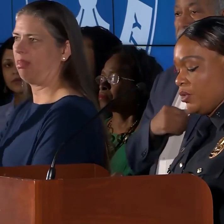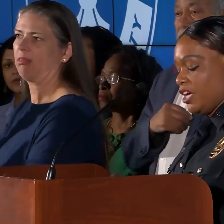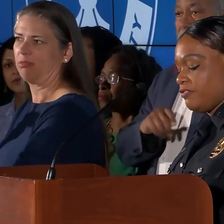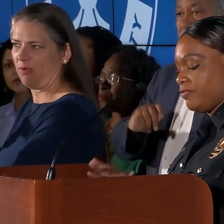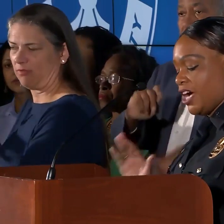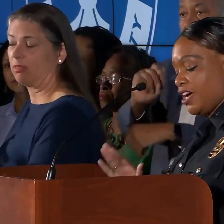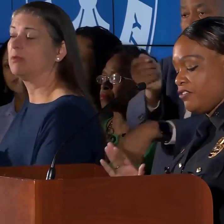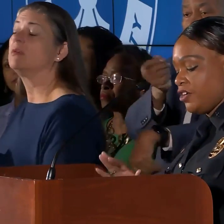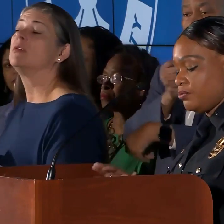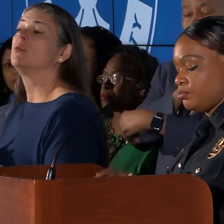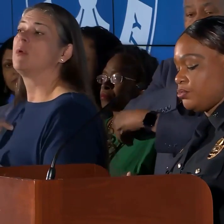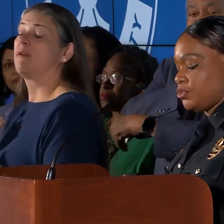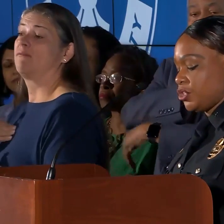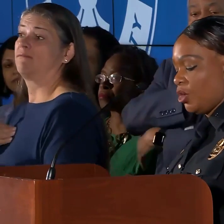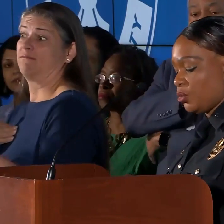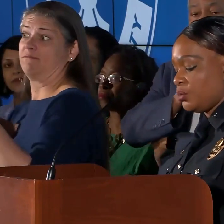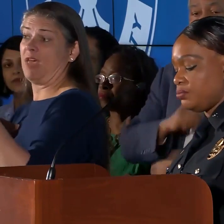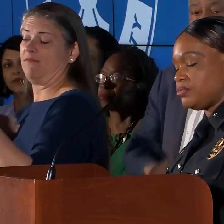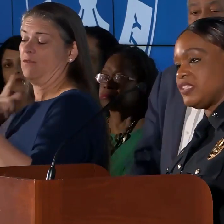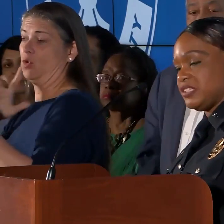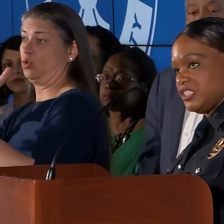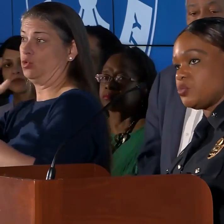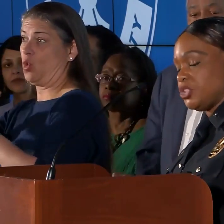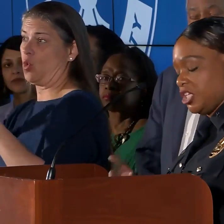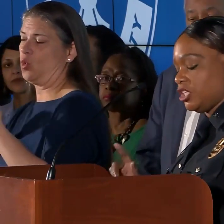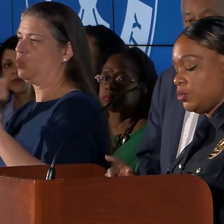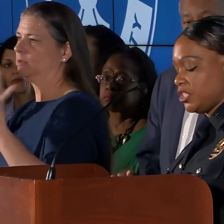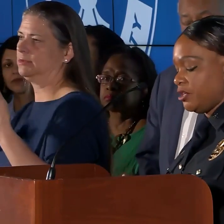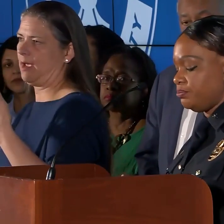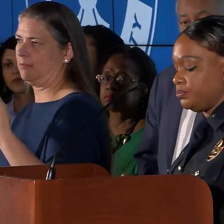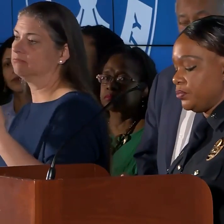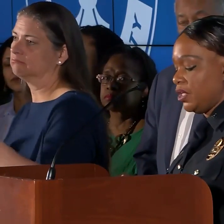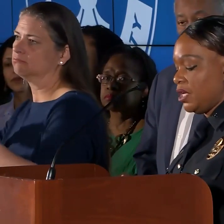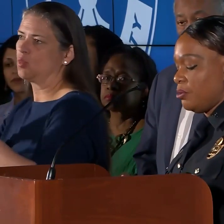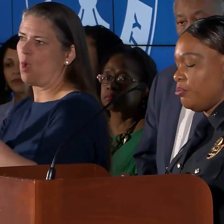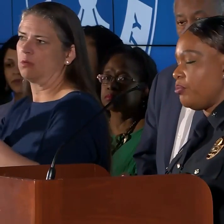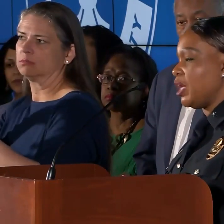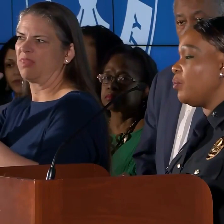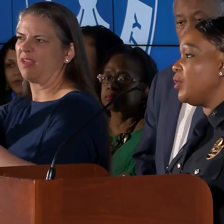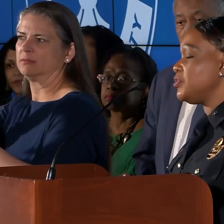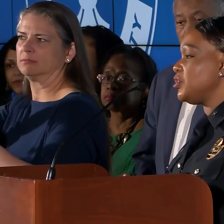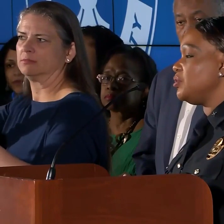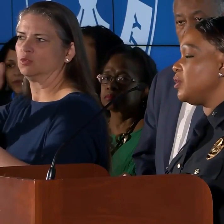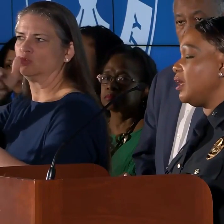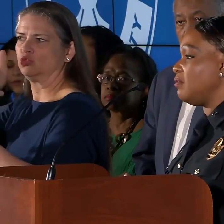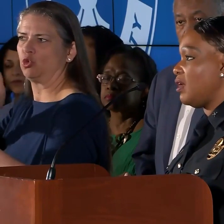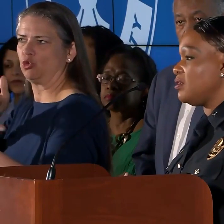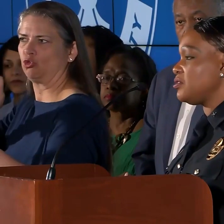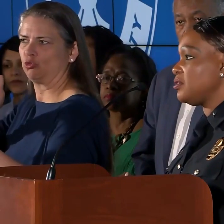We have five total deceased which includes him. But I want to acknowledge